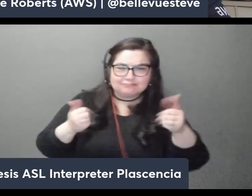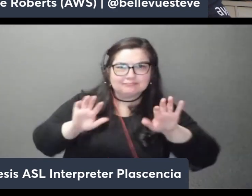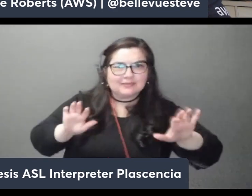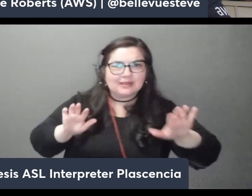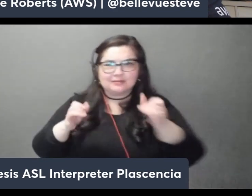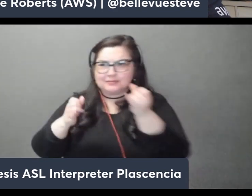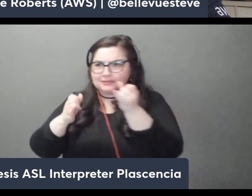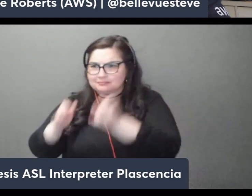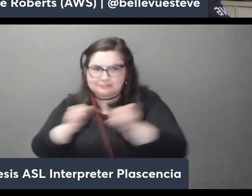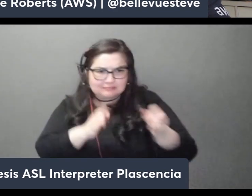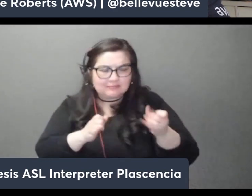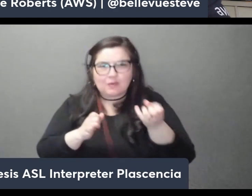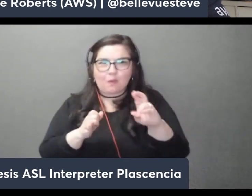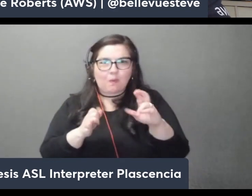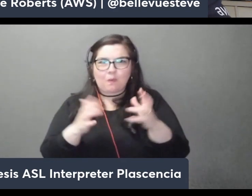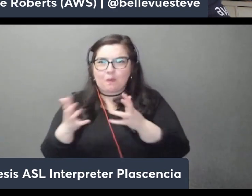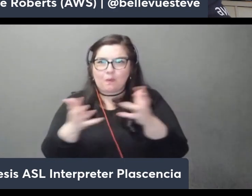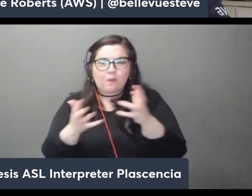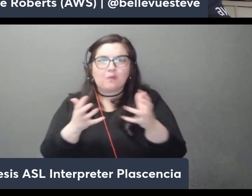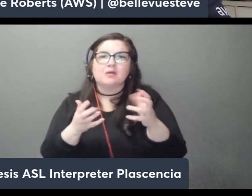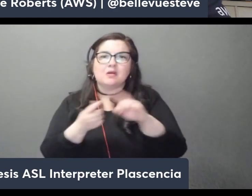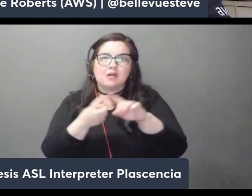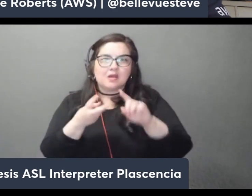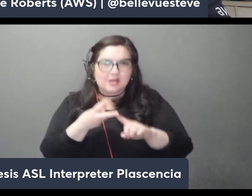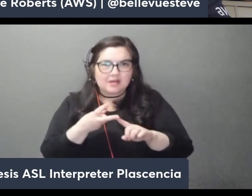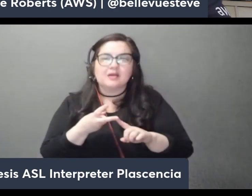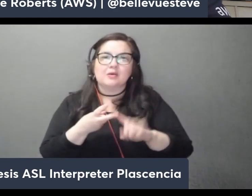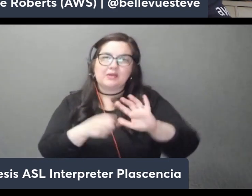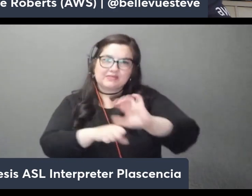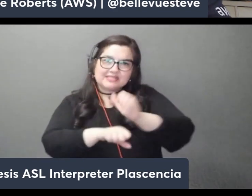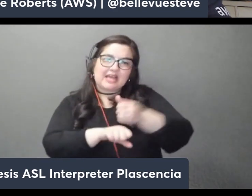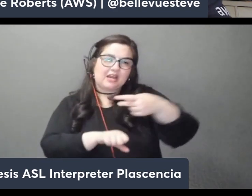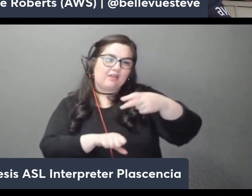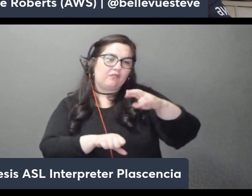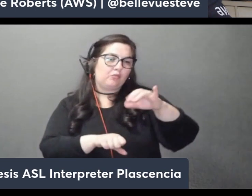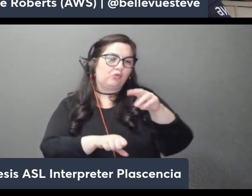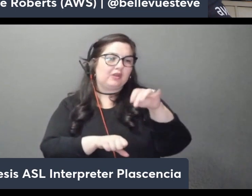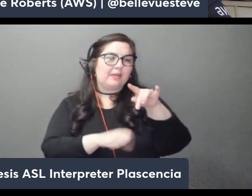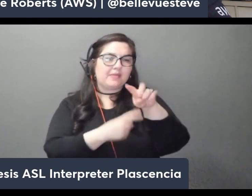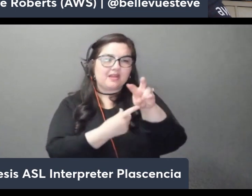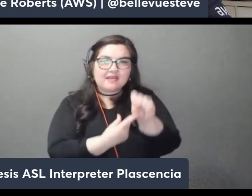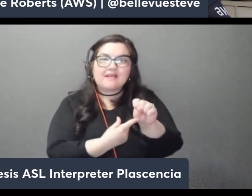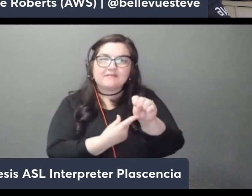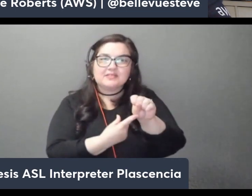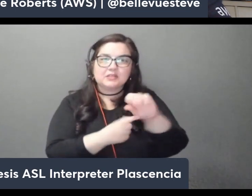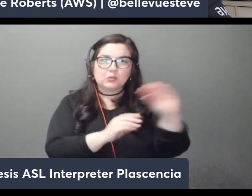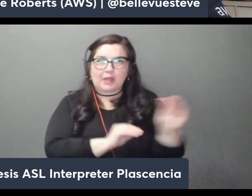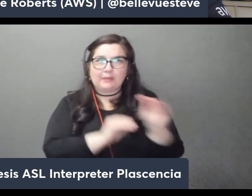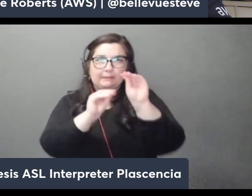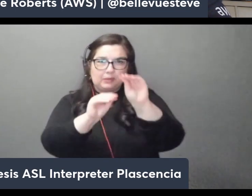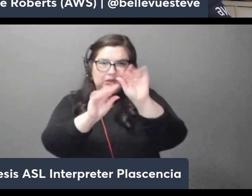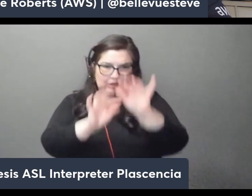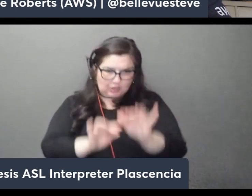And then we have a set of primitives that you kinda plug into your game so that you can say,